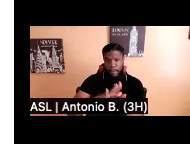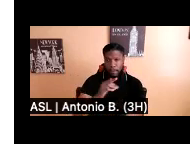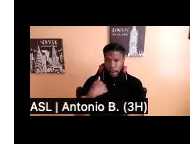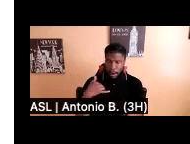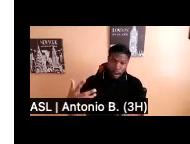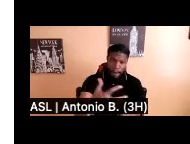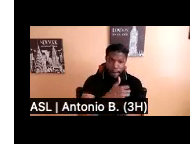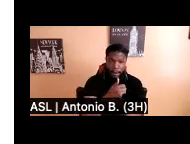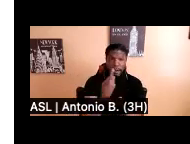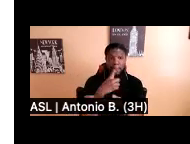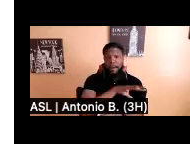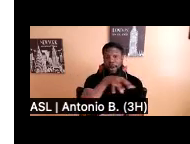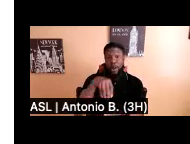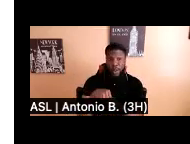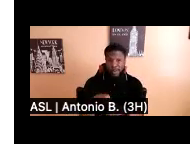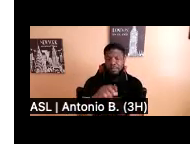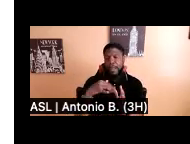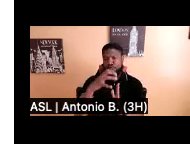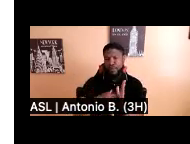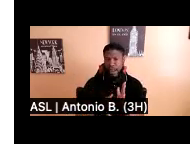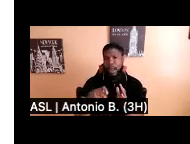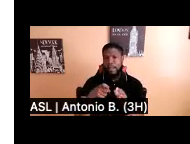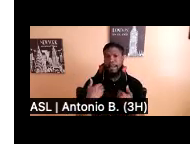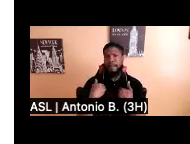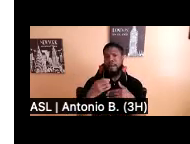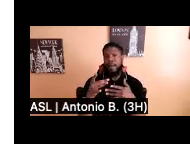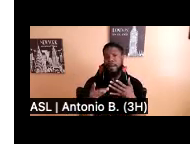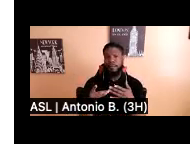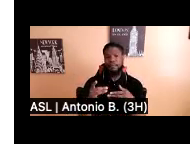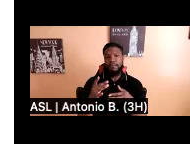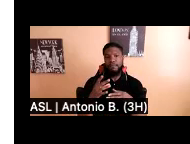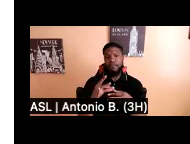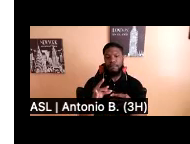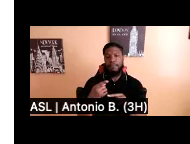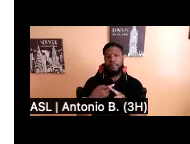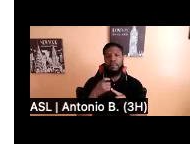draft needed to contain comments from either their teacher or from a consultant in the writing